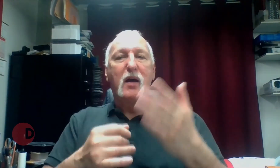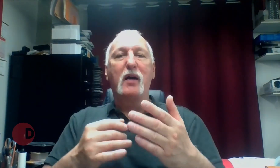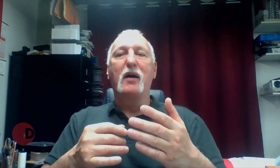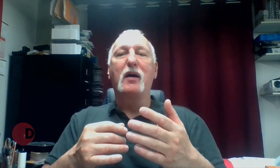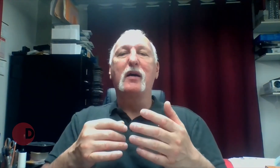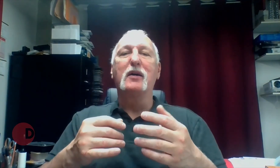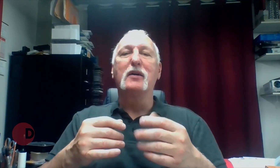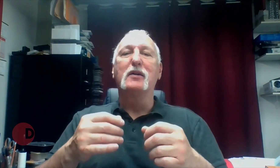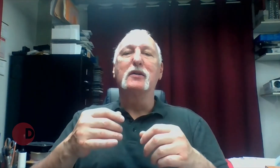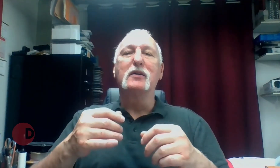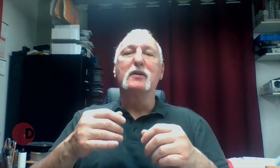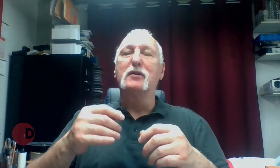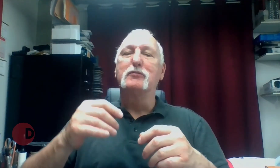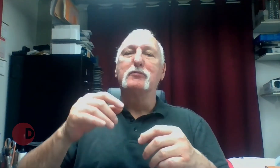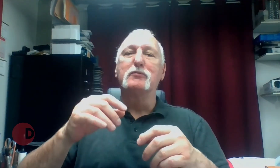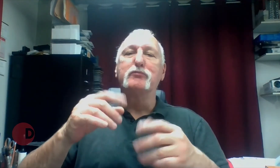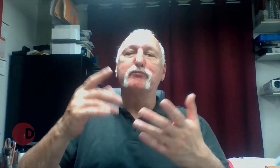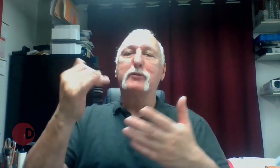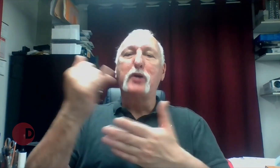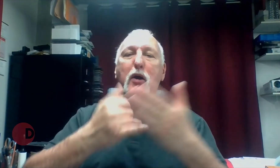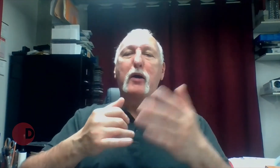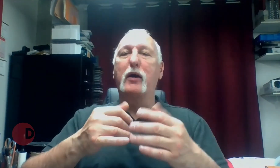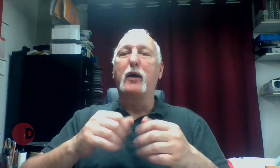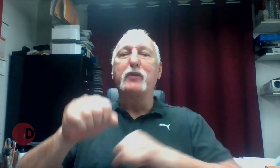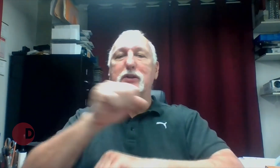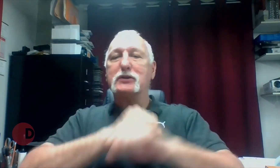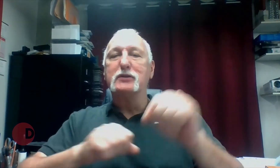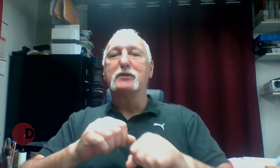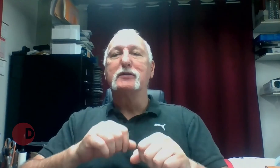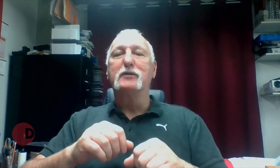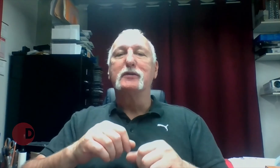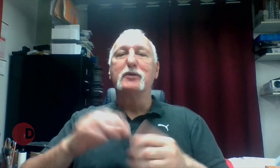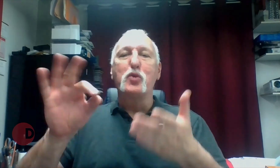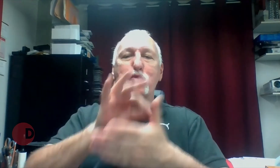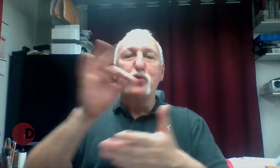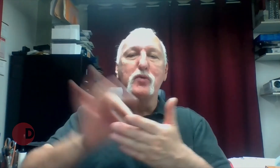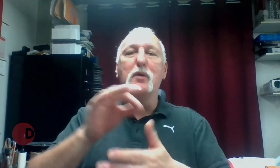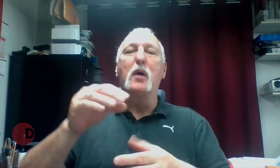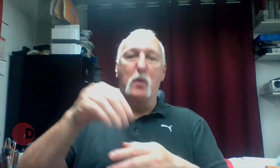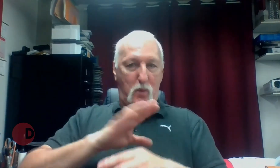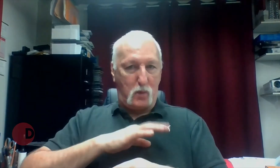a dining room that is also used during breaks.